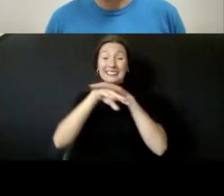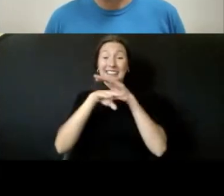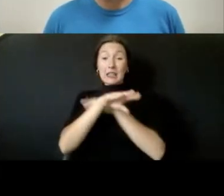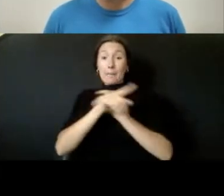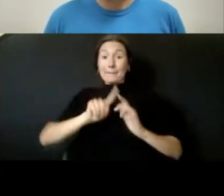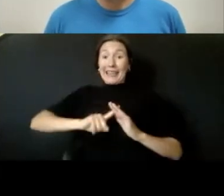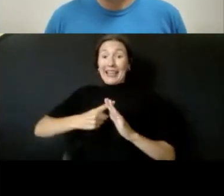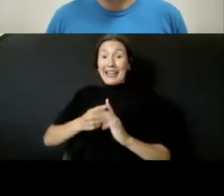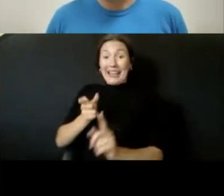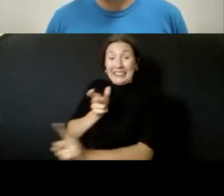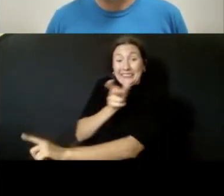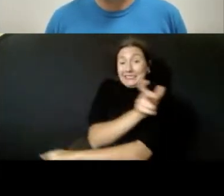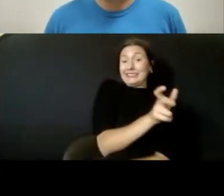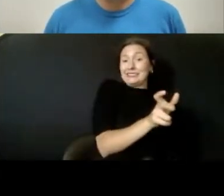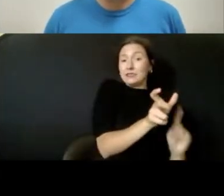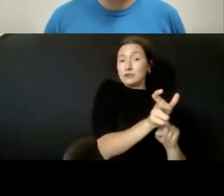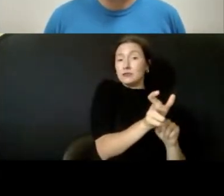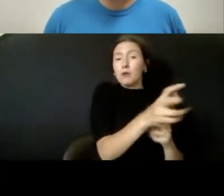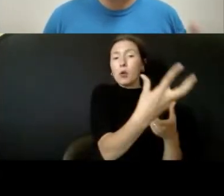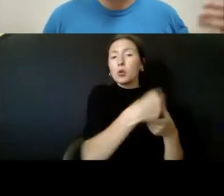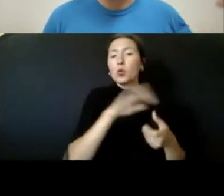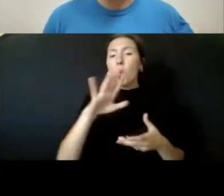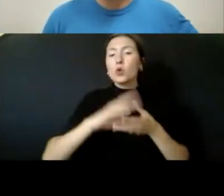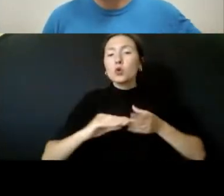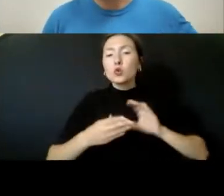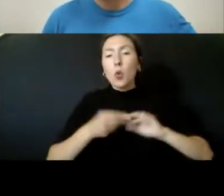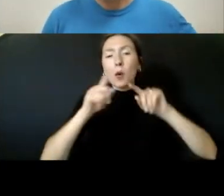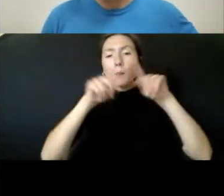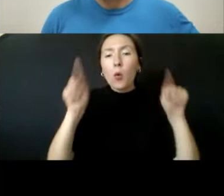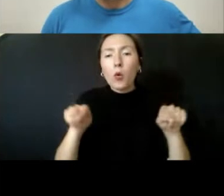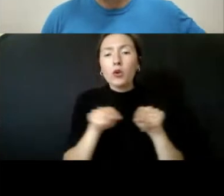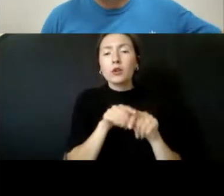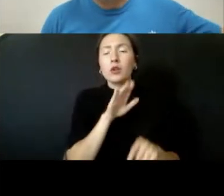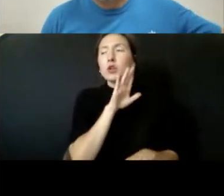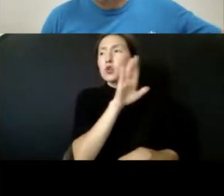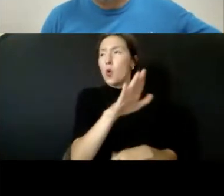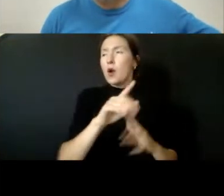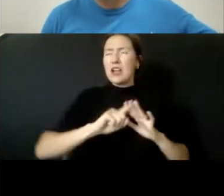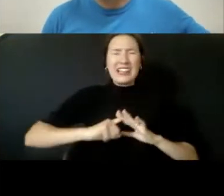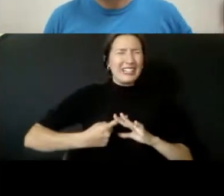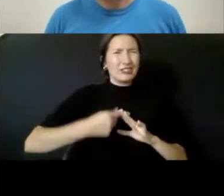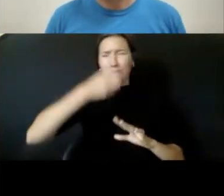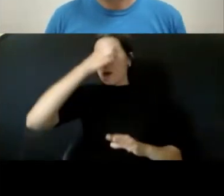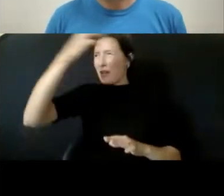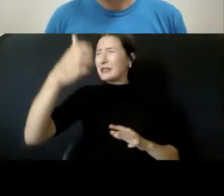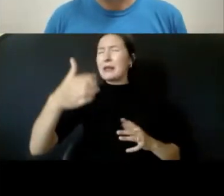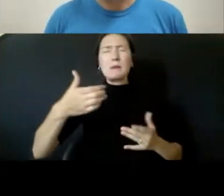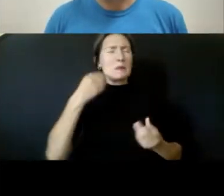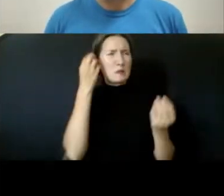instructional design and your initial concept uh of what kind of interactions you want to make and